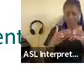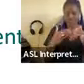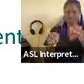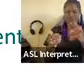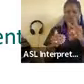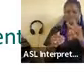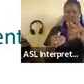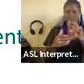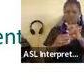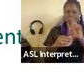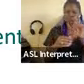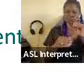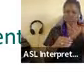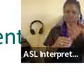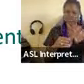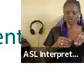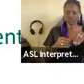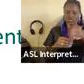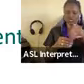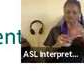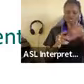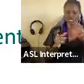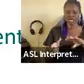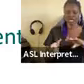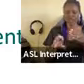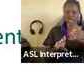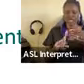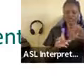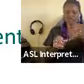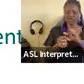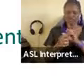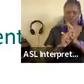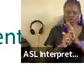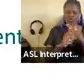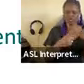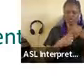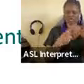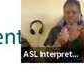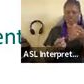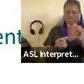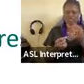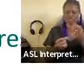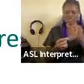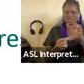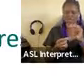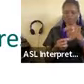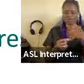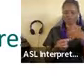COVID since January 1, we've had very few deaths over the past several months.